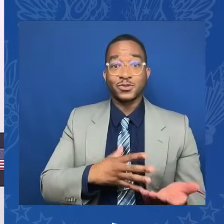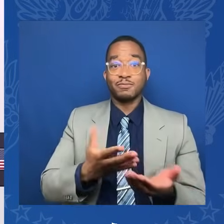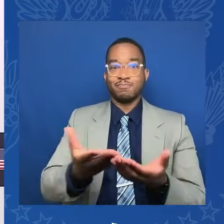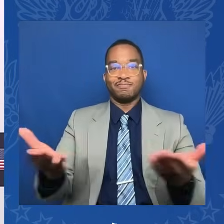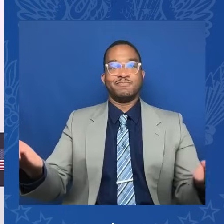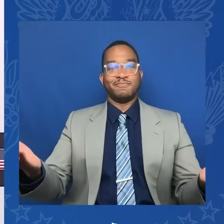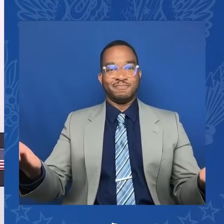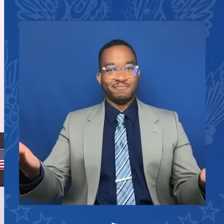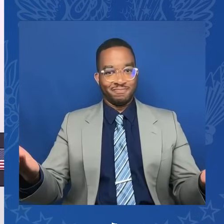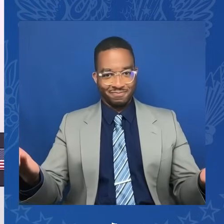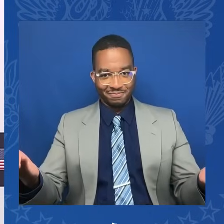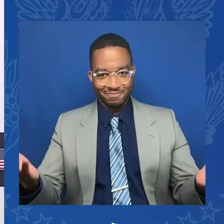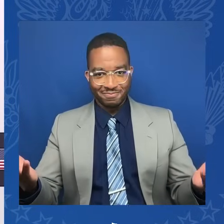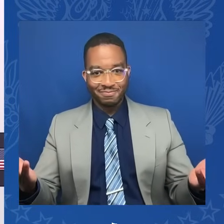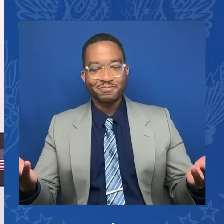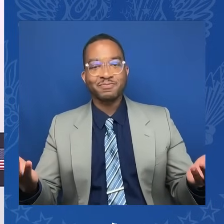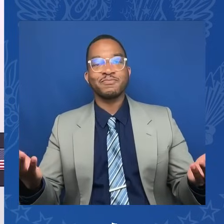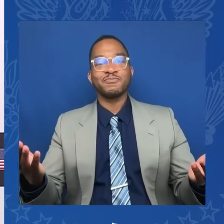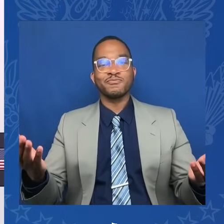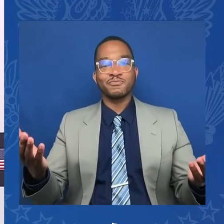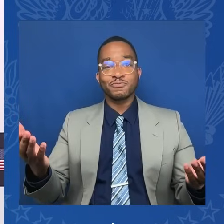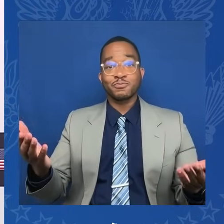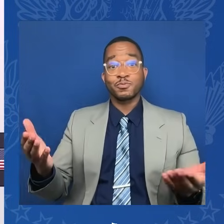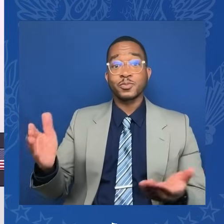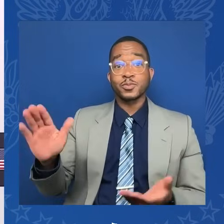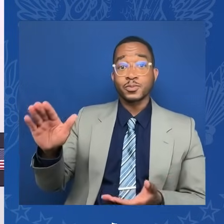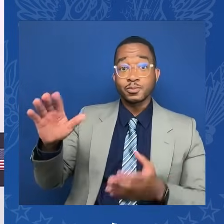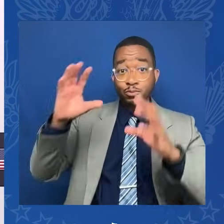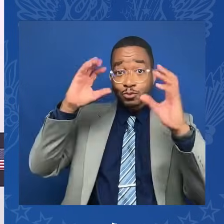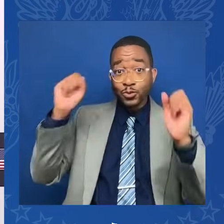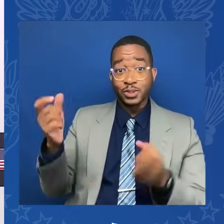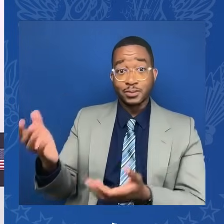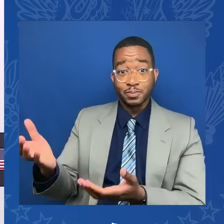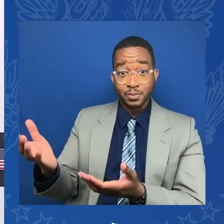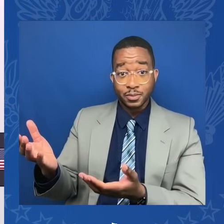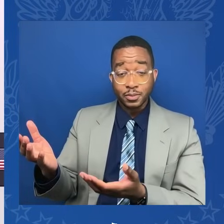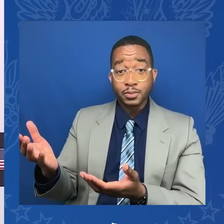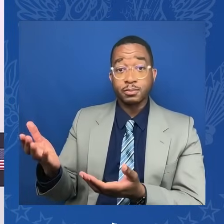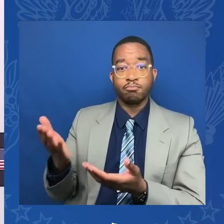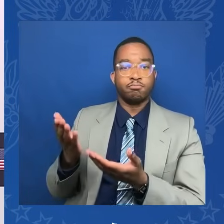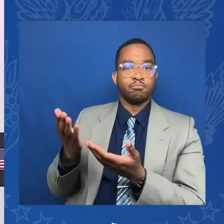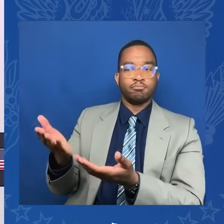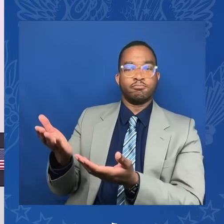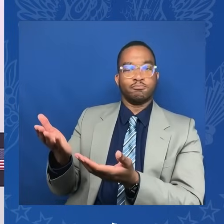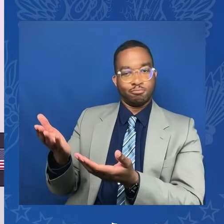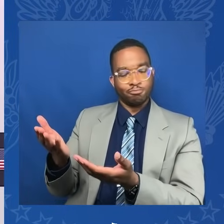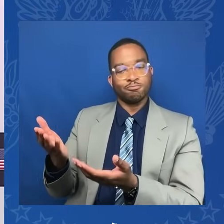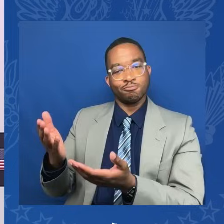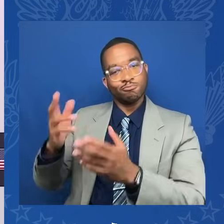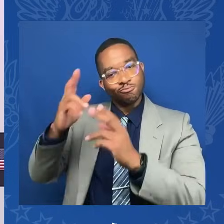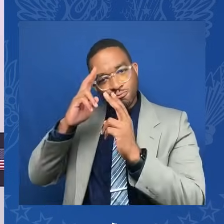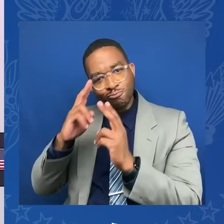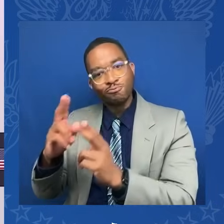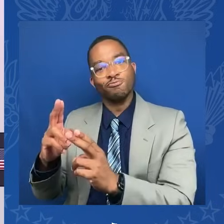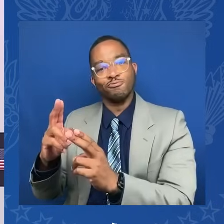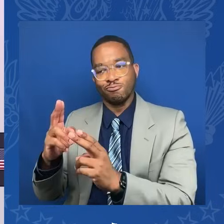Mr. President, you are honoring us with a state visit to France after --